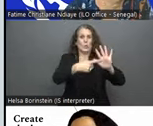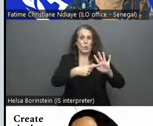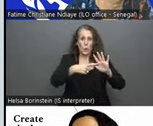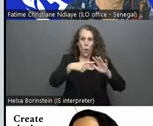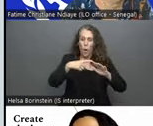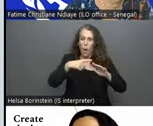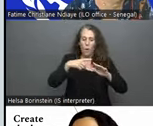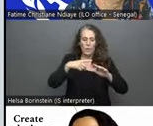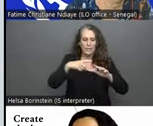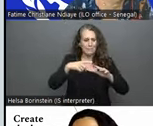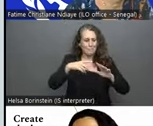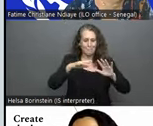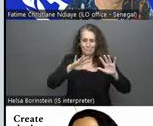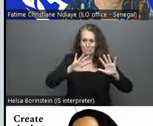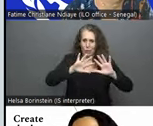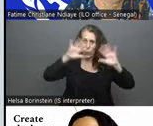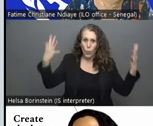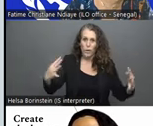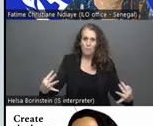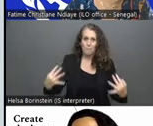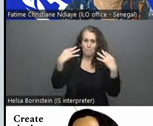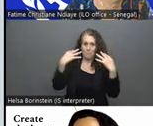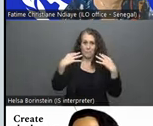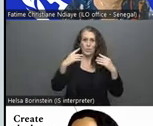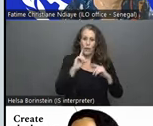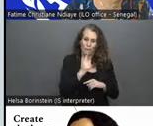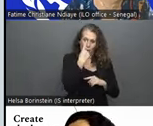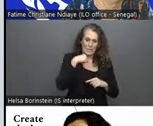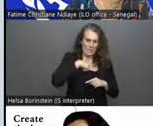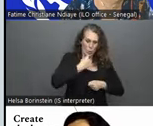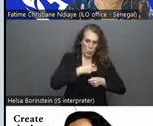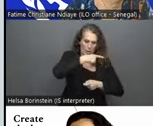10:59:48 Population focus which is consumers. And then obviously International Day of disability